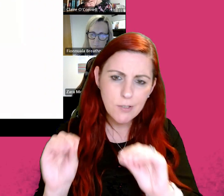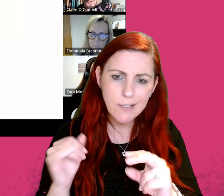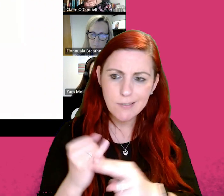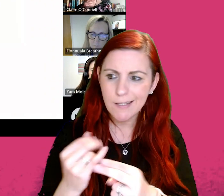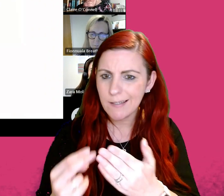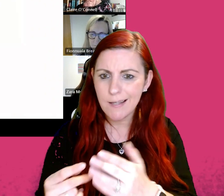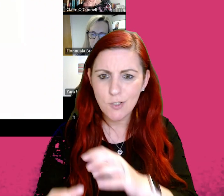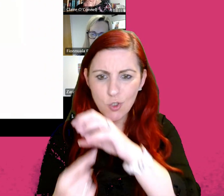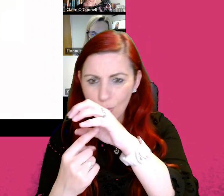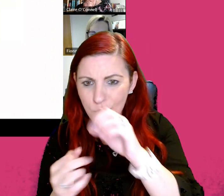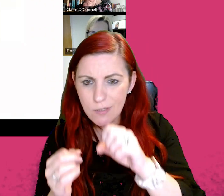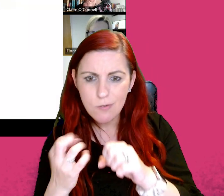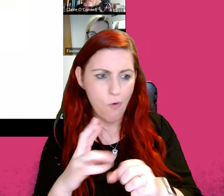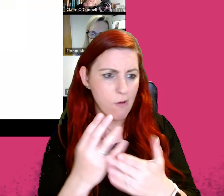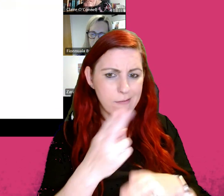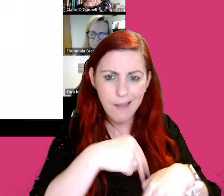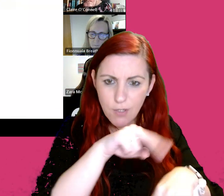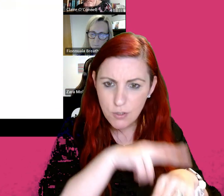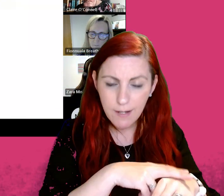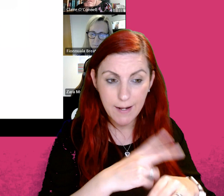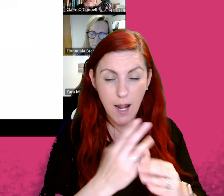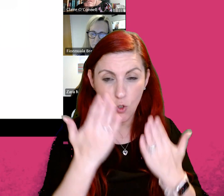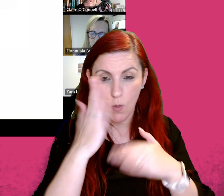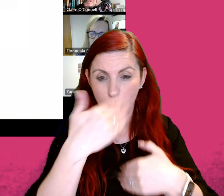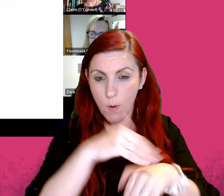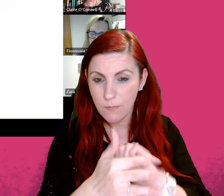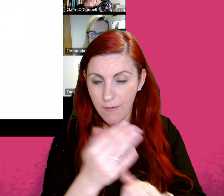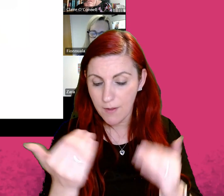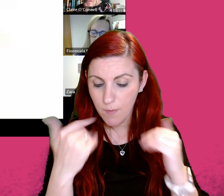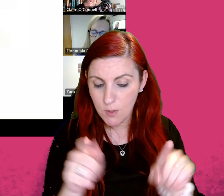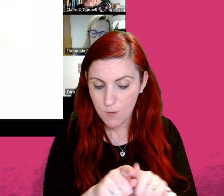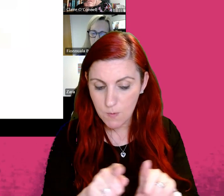I'll show you how to find that just in one moment Charities and patient organizations often have